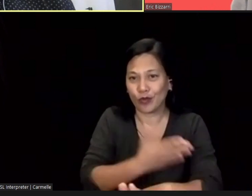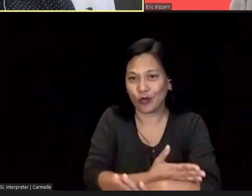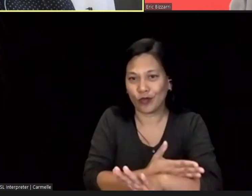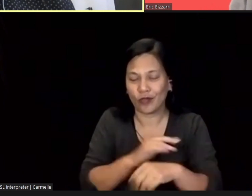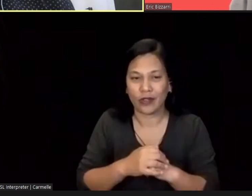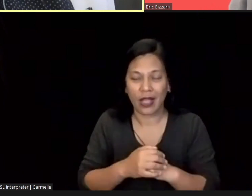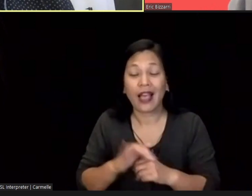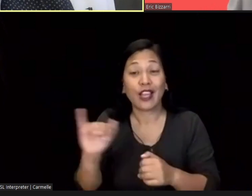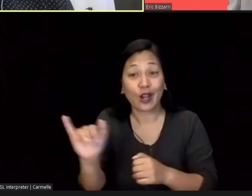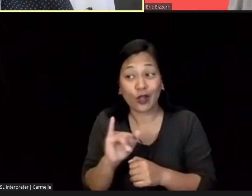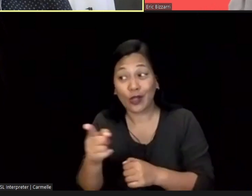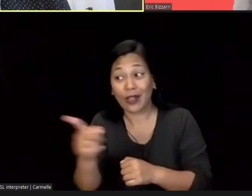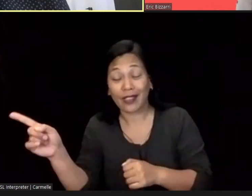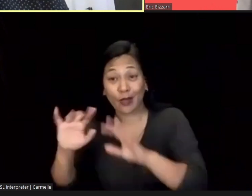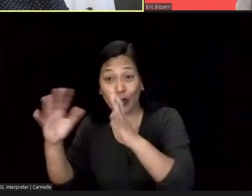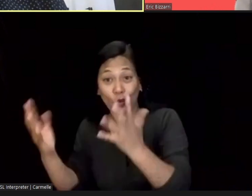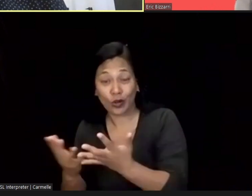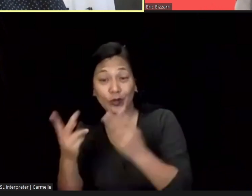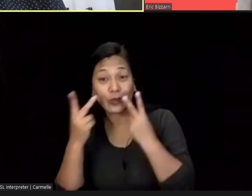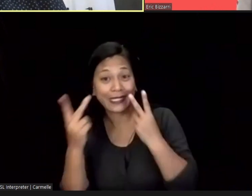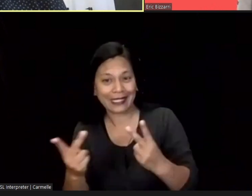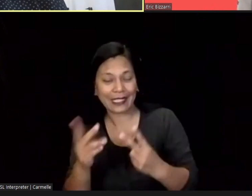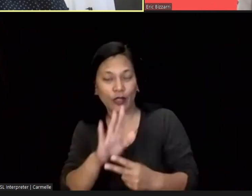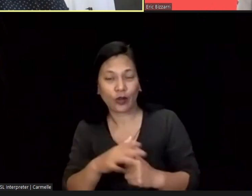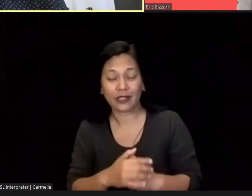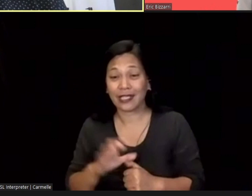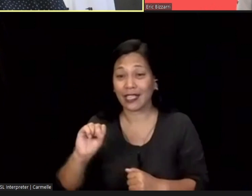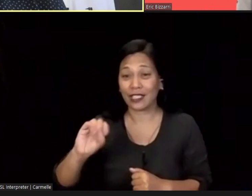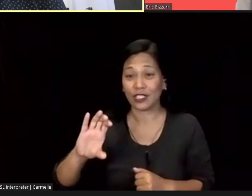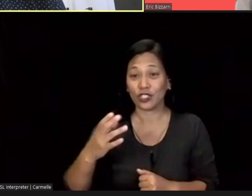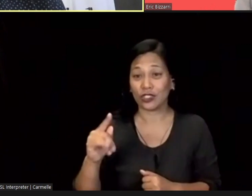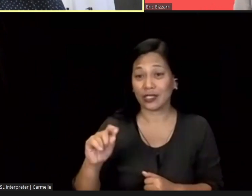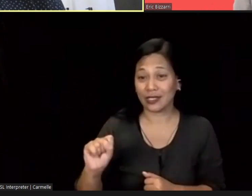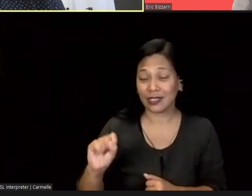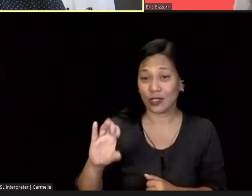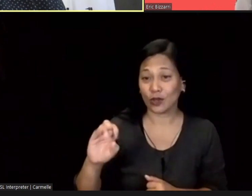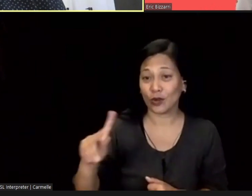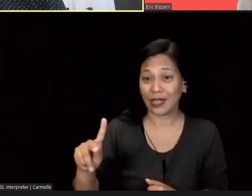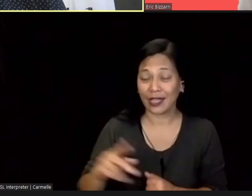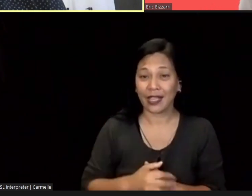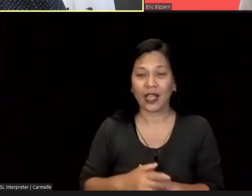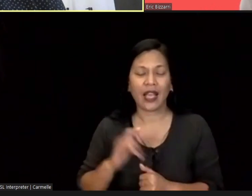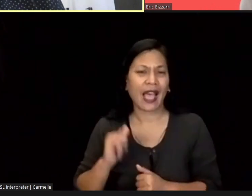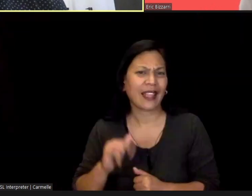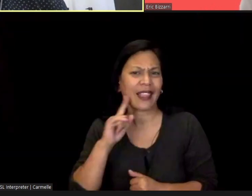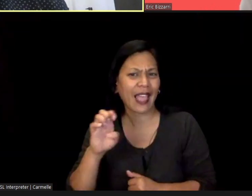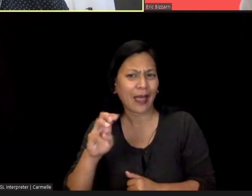Their visibility. So if again, the Schitt's Creek, because it's recent, you know, when CBC is thanked at the Emmy's people go CBC.